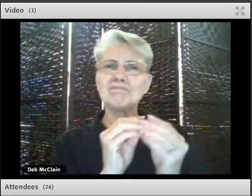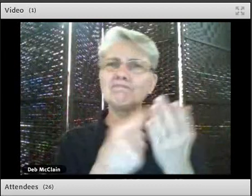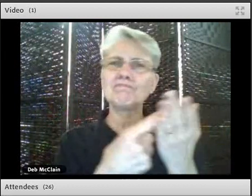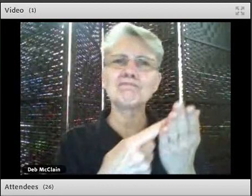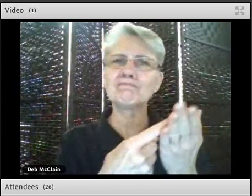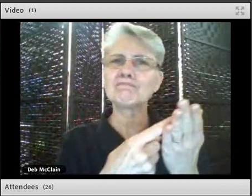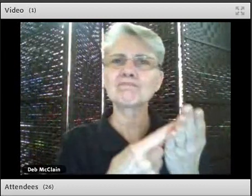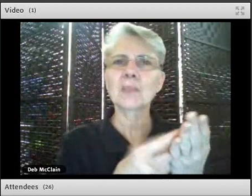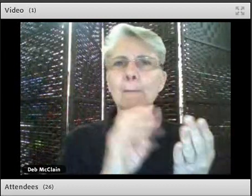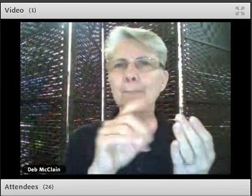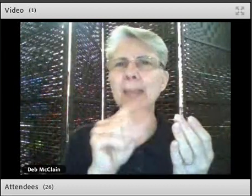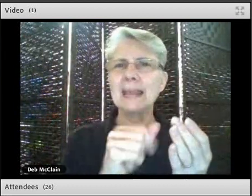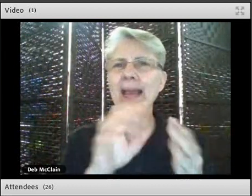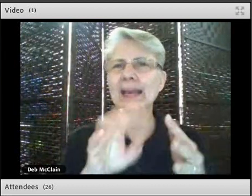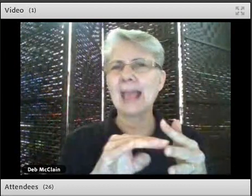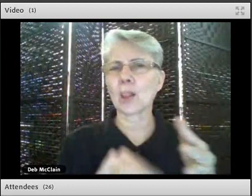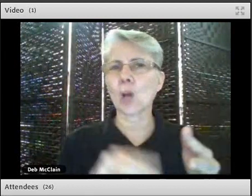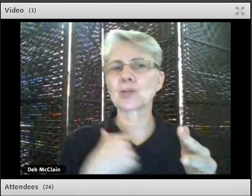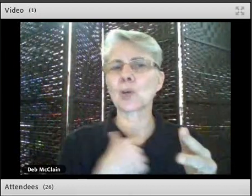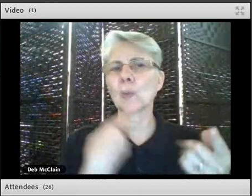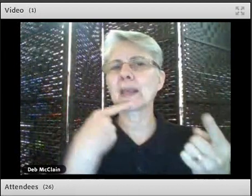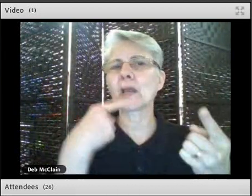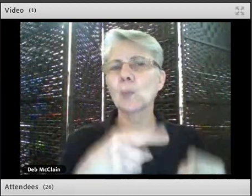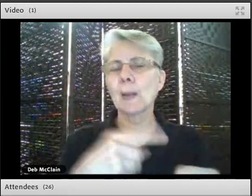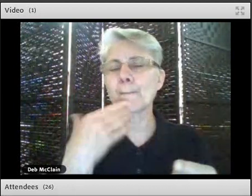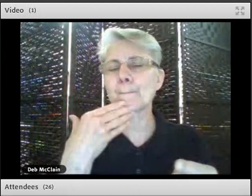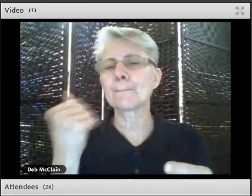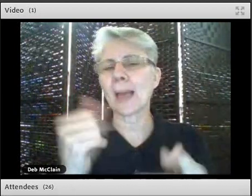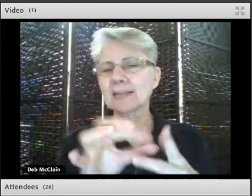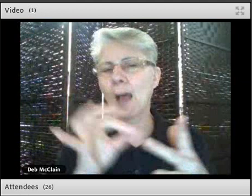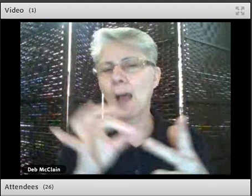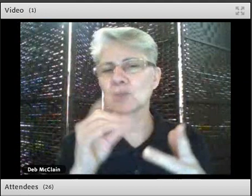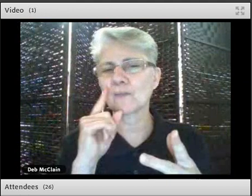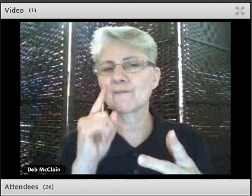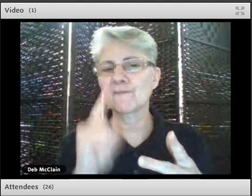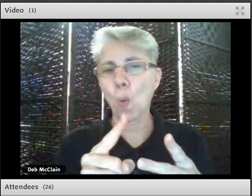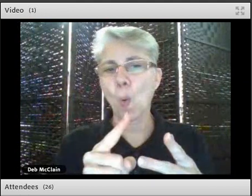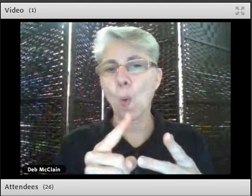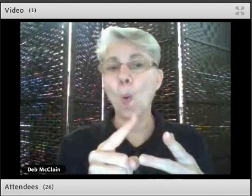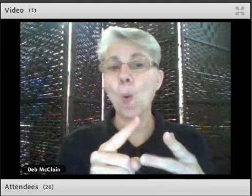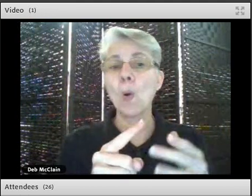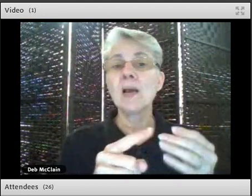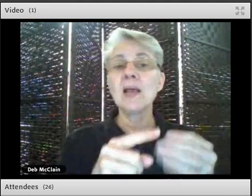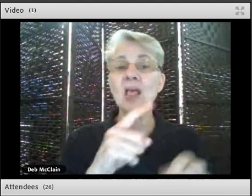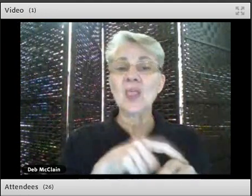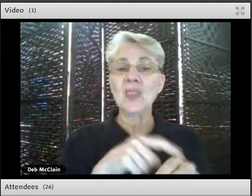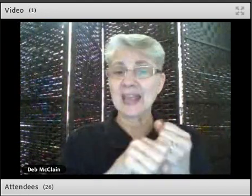is to just call it what it is -- "1 Playaway." So when you're cataloging Playaways,